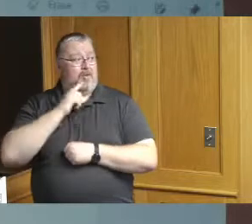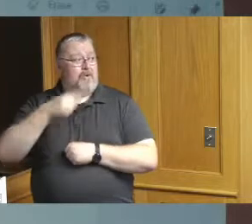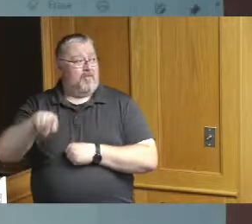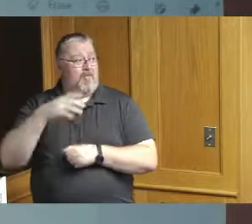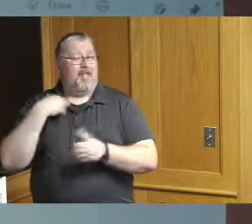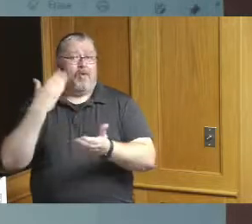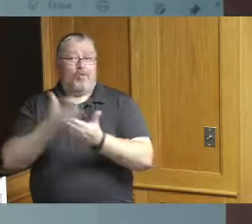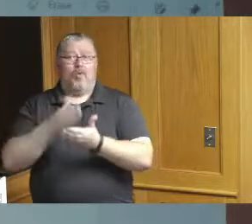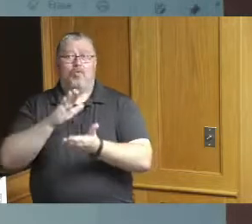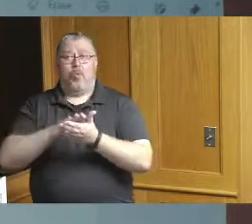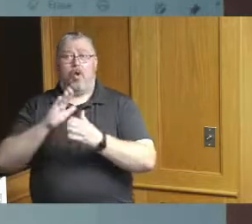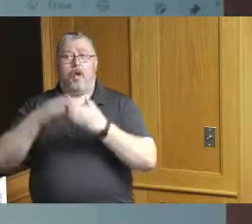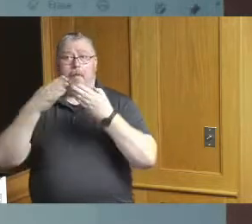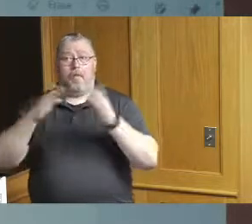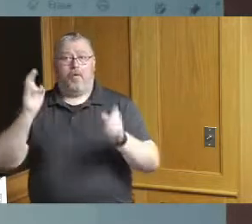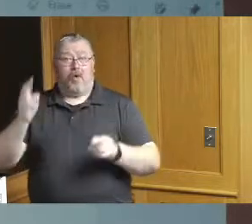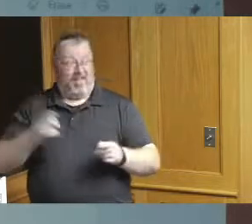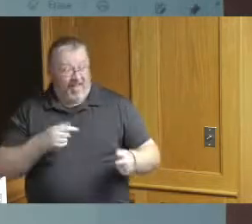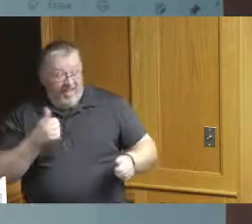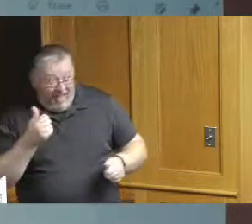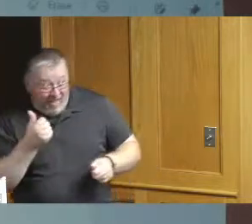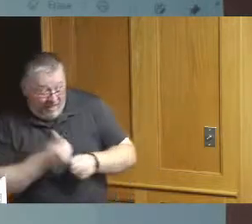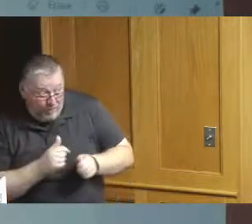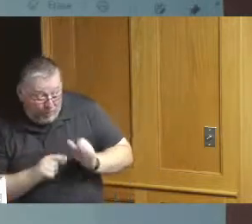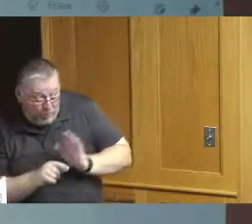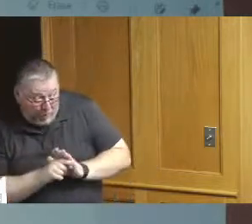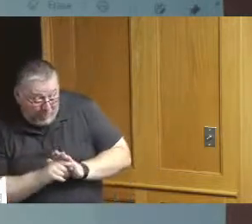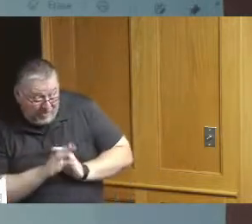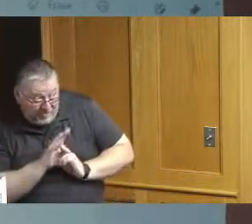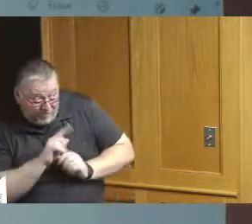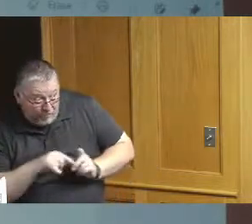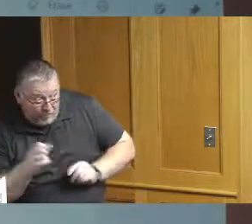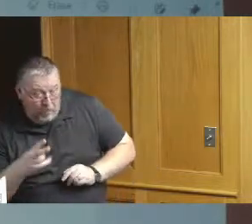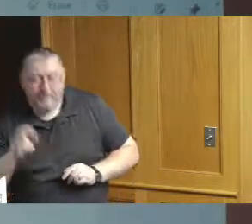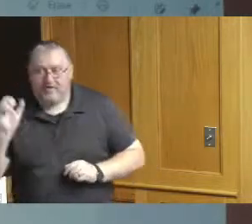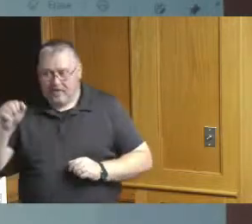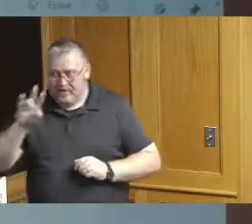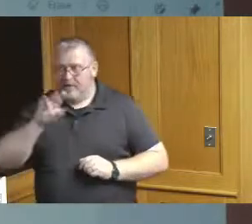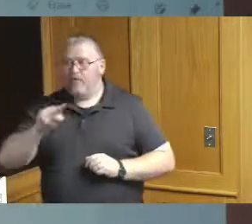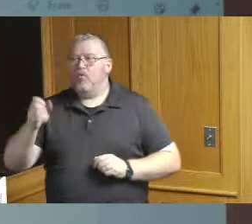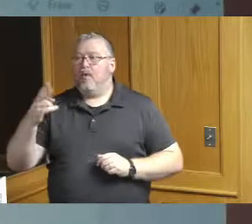on public transportation every grade seven through twenty seven through twelve every student sorry